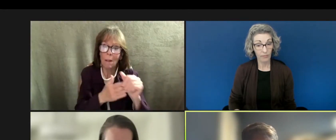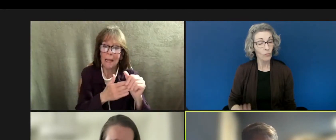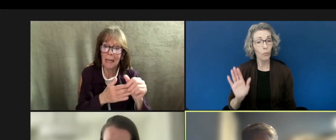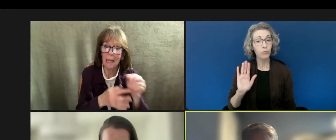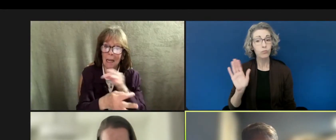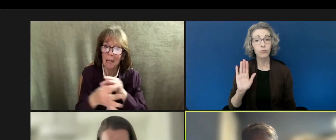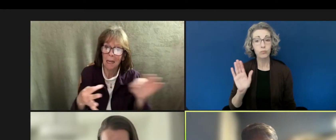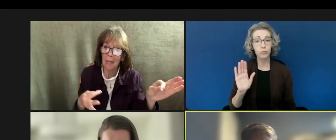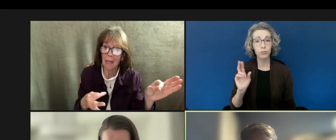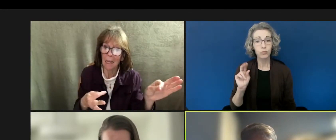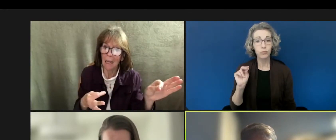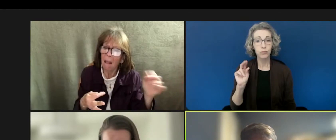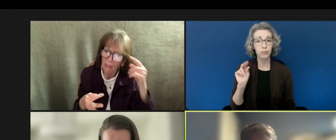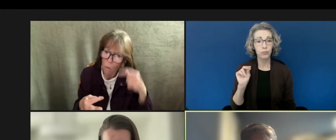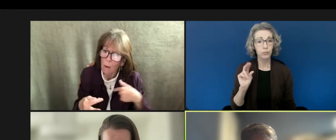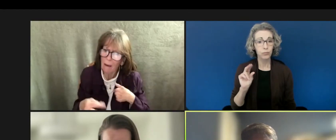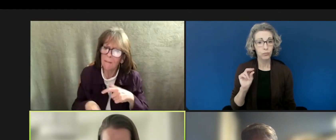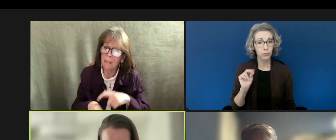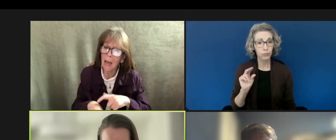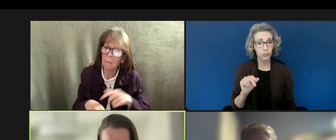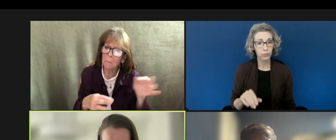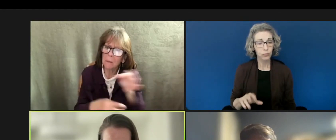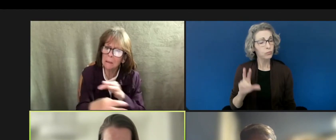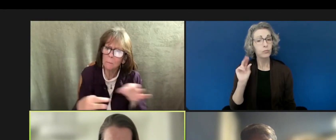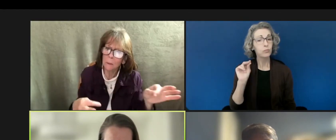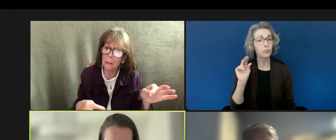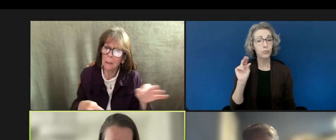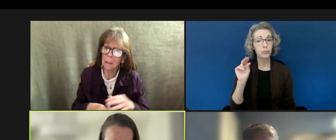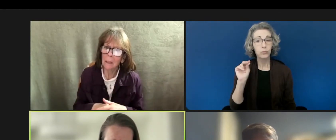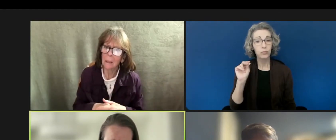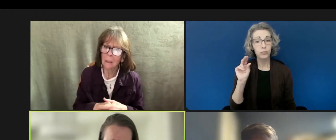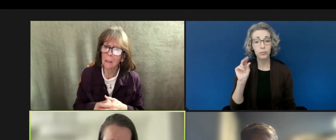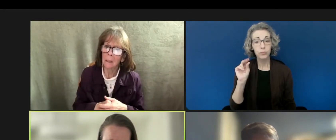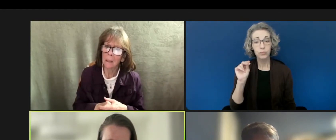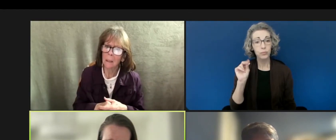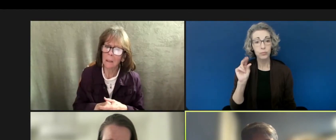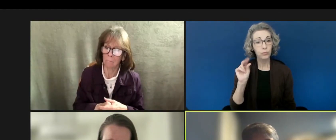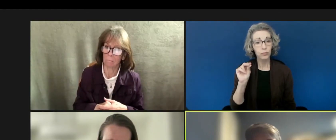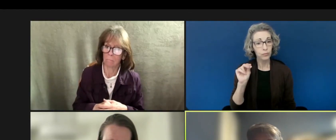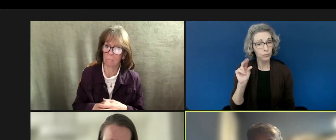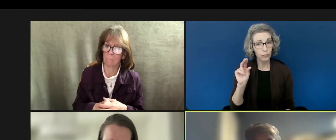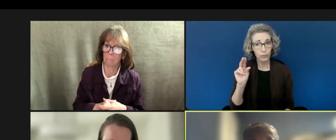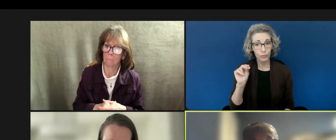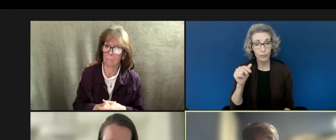I think there's still time at this point. No, no, no, no, no, no, no, no, [LAUGH] I'm not taking a leave.